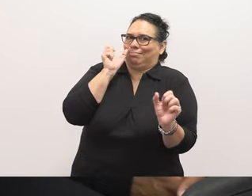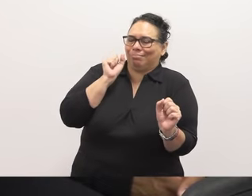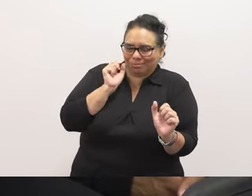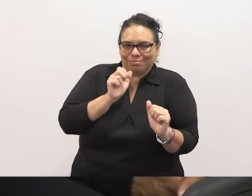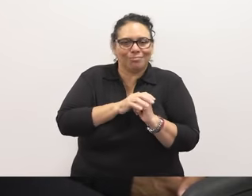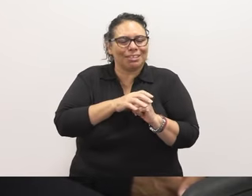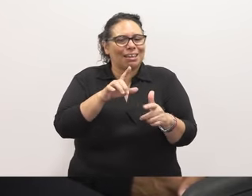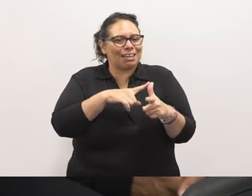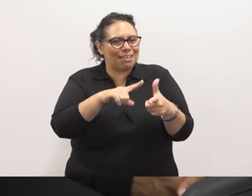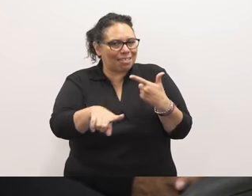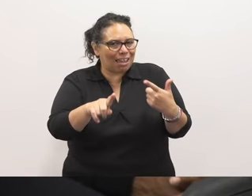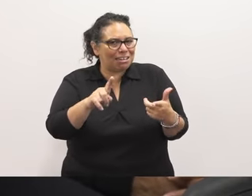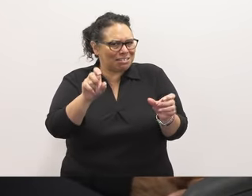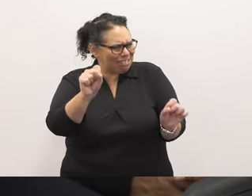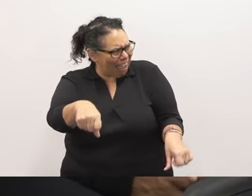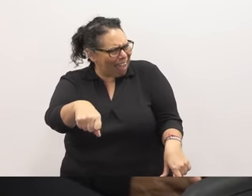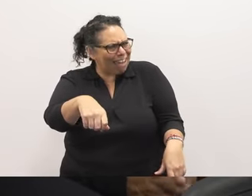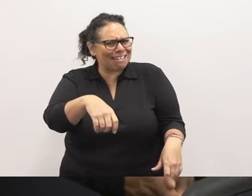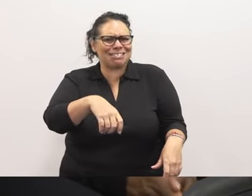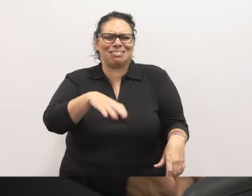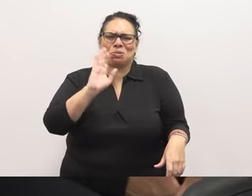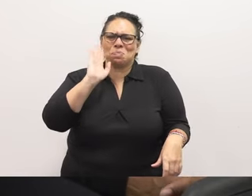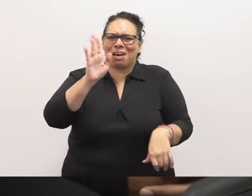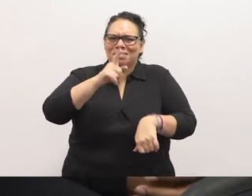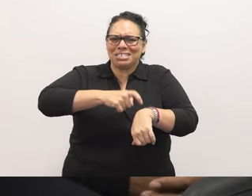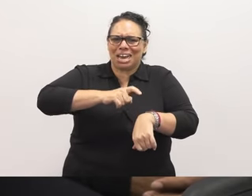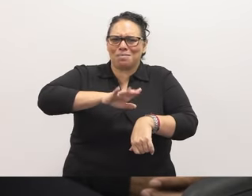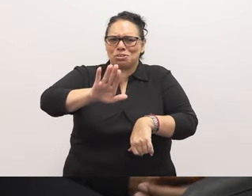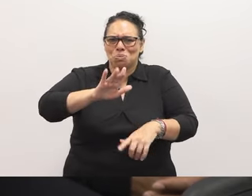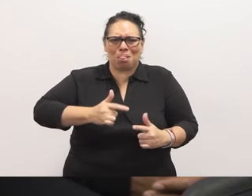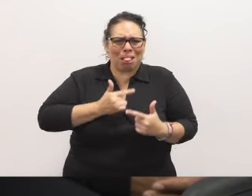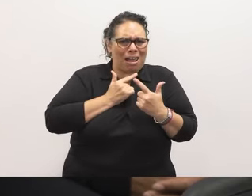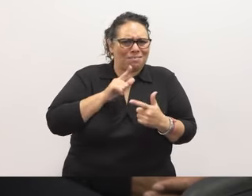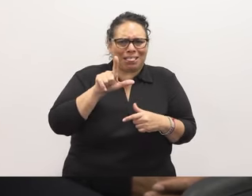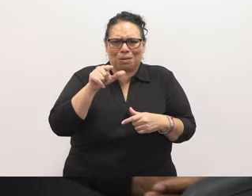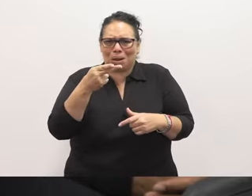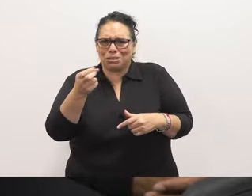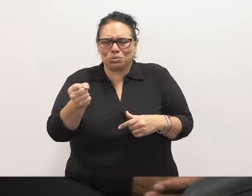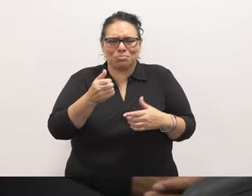And then you'll, yeah, you're gonna have a time of your life in Lakewood, honestly. Thank you.